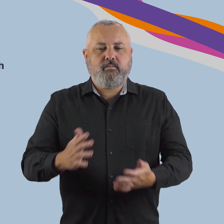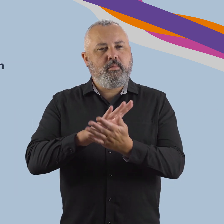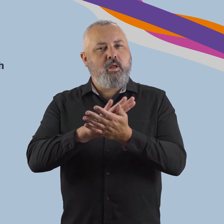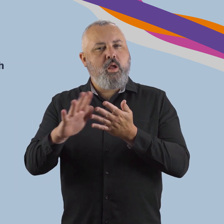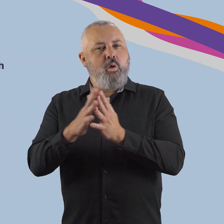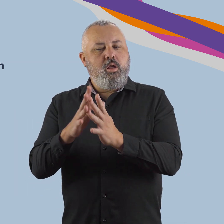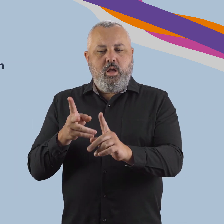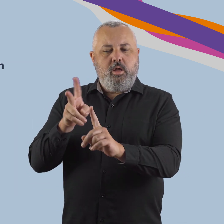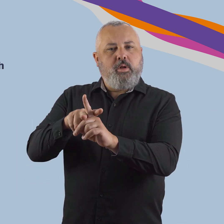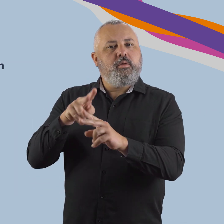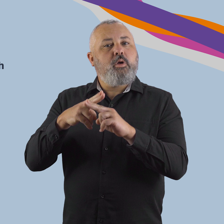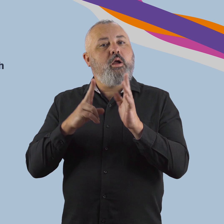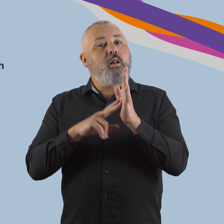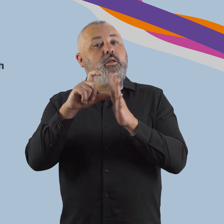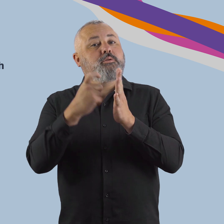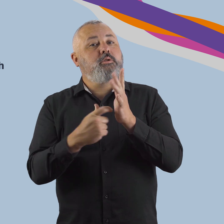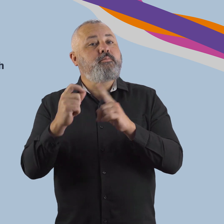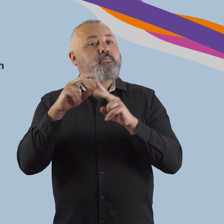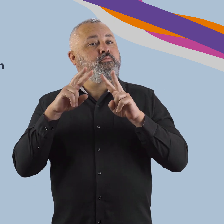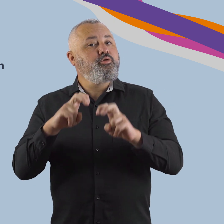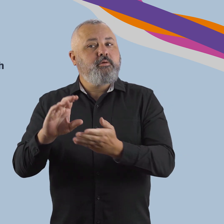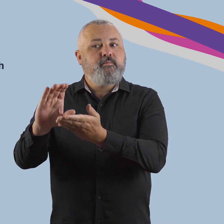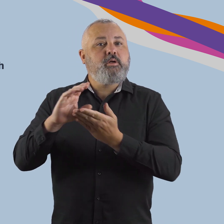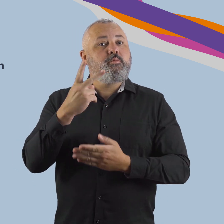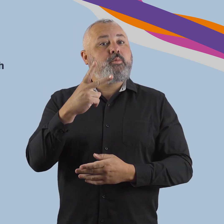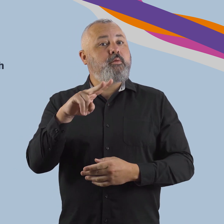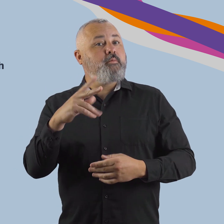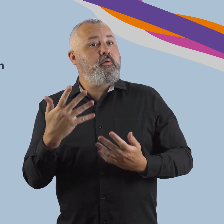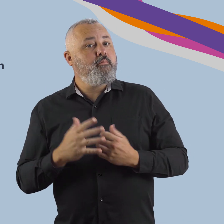How to apply for NDRP research funding in 2025